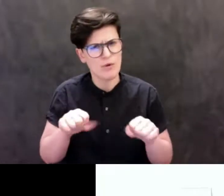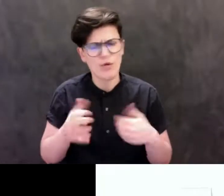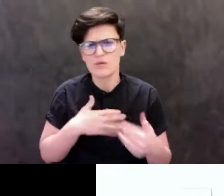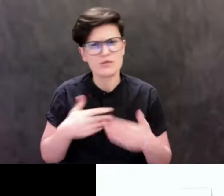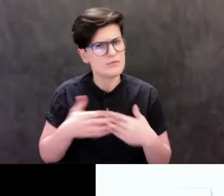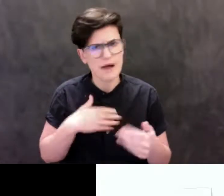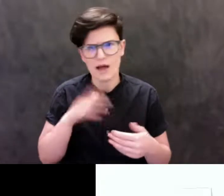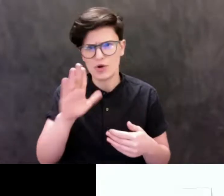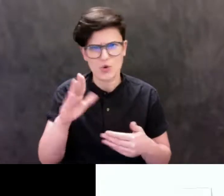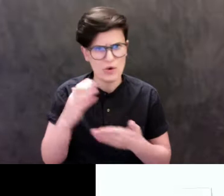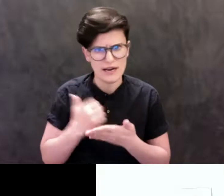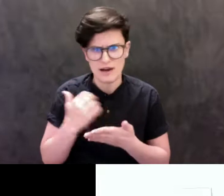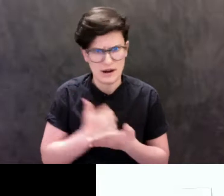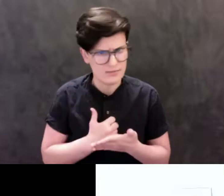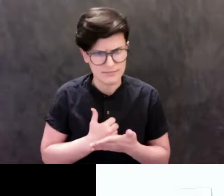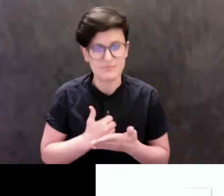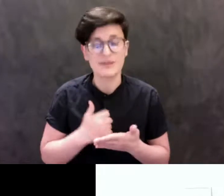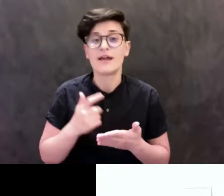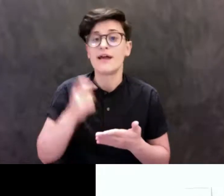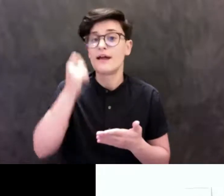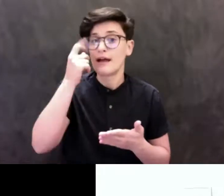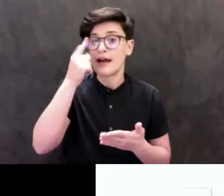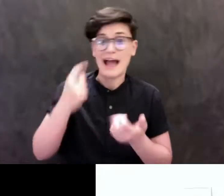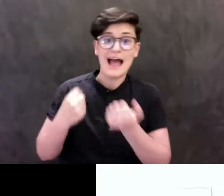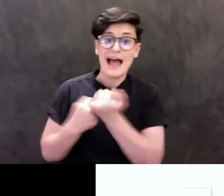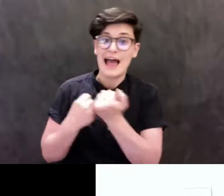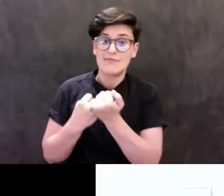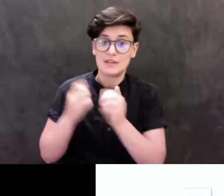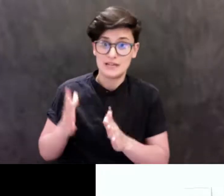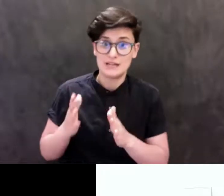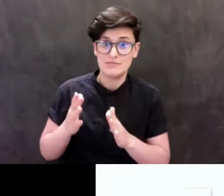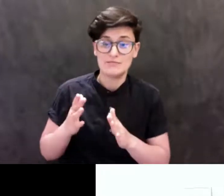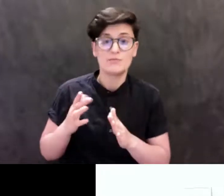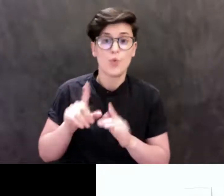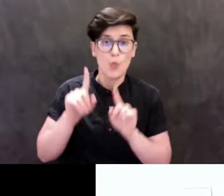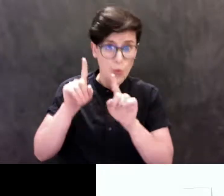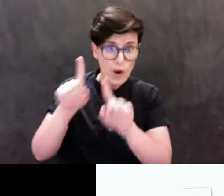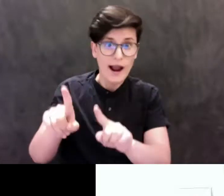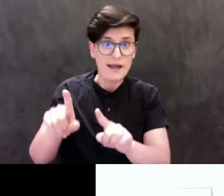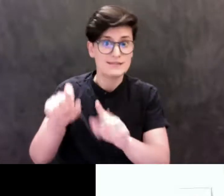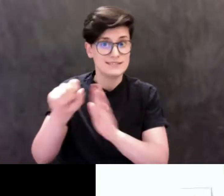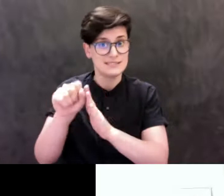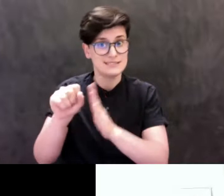The advocates have been at the state and saying we could have all the programs of the world